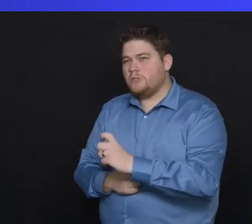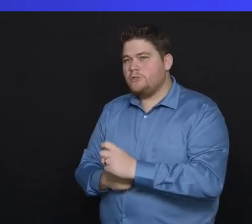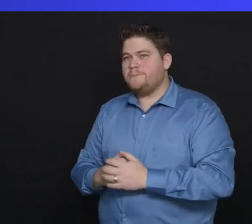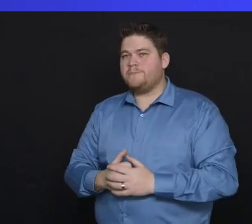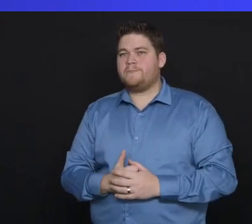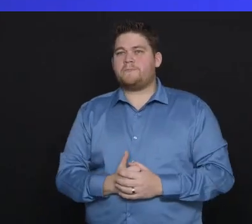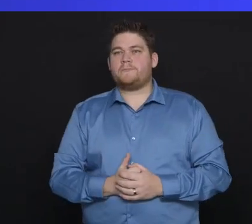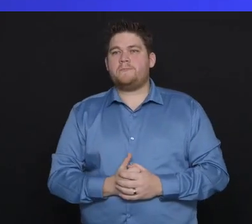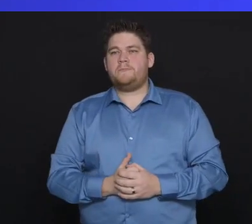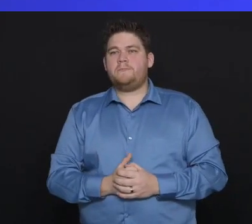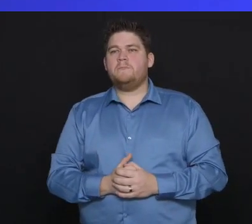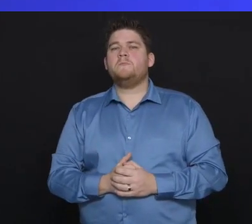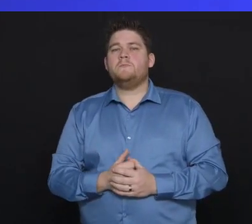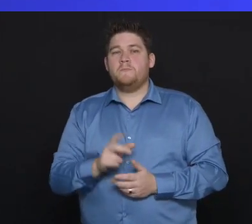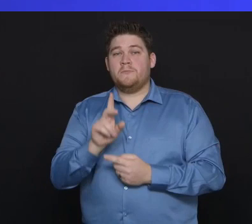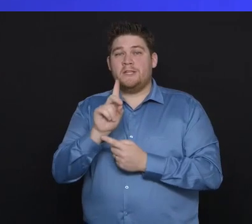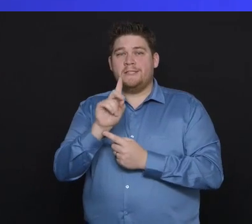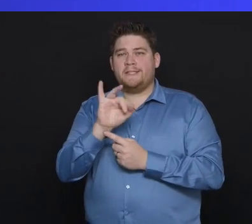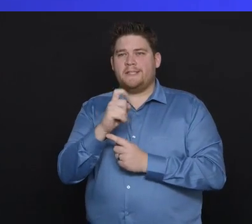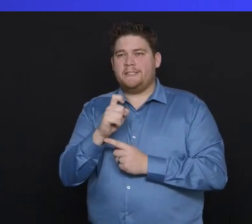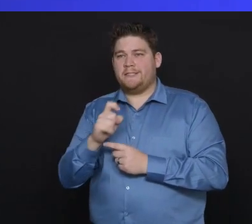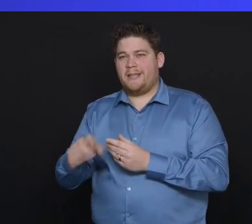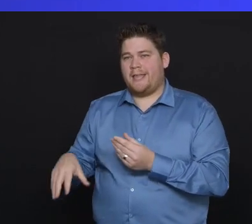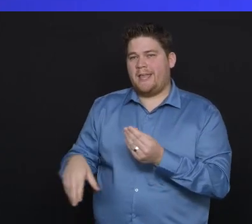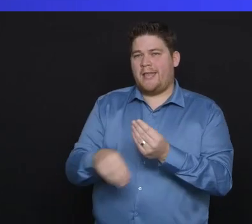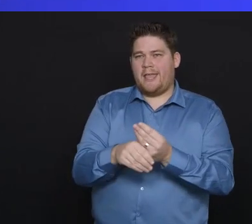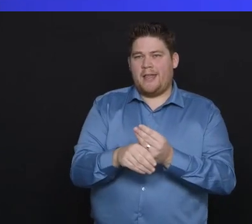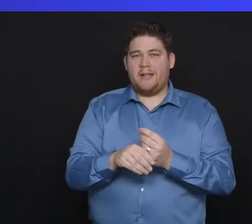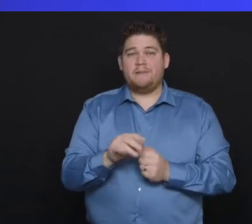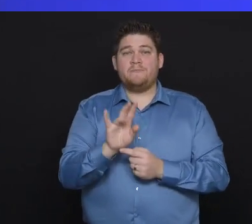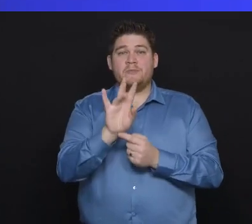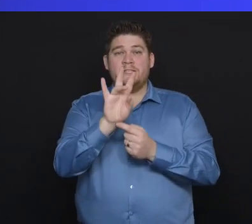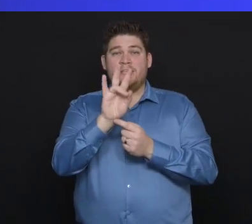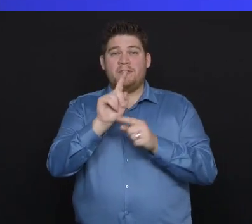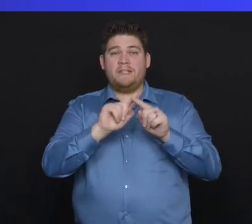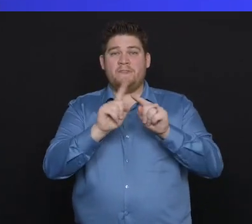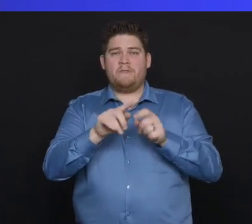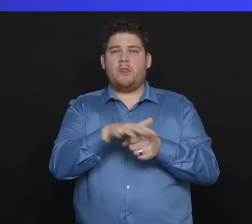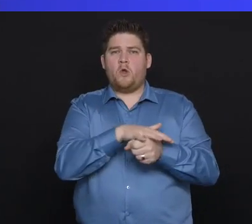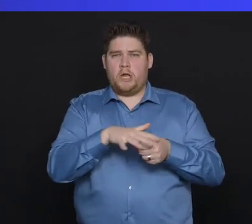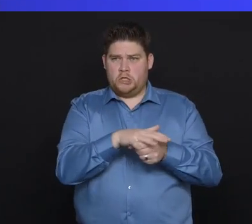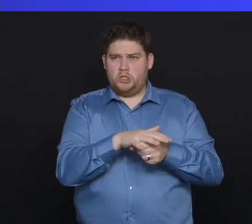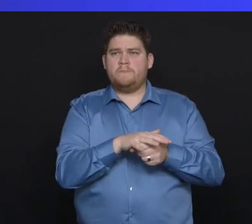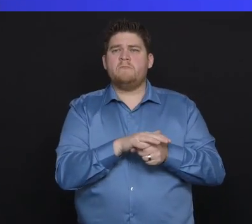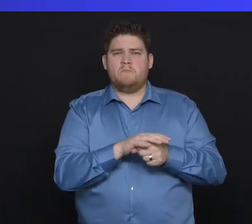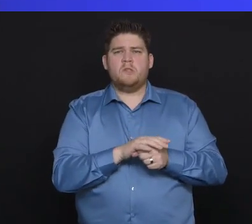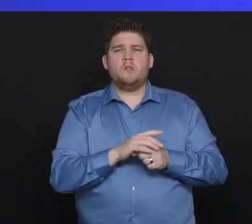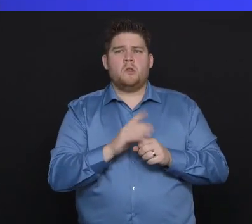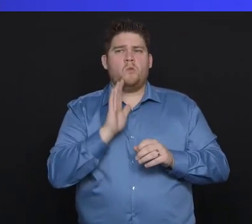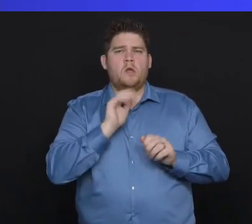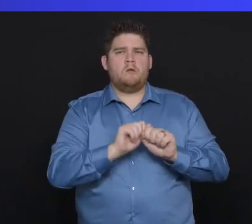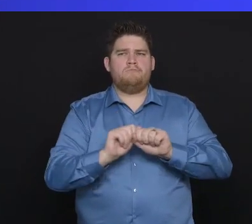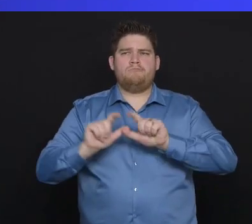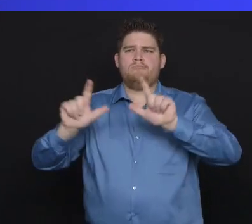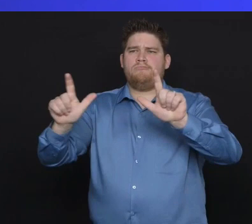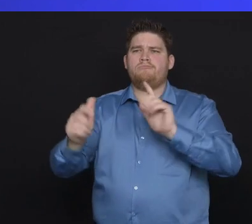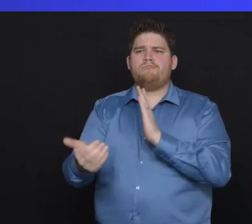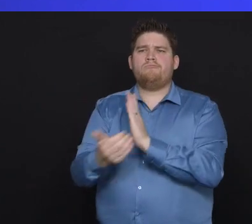attach to the presentation the fullest so that people from other parts of the province will be asking the same question can all of